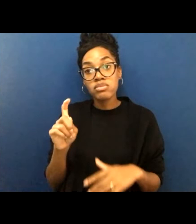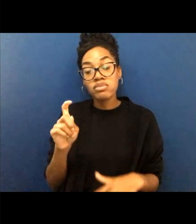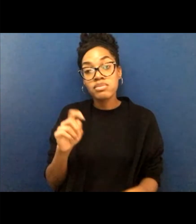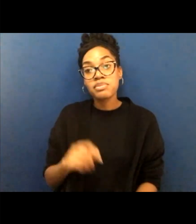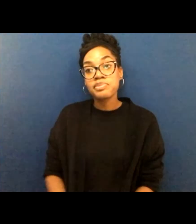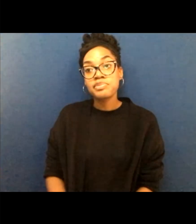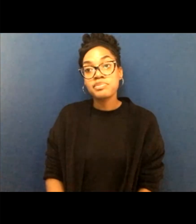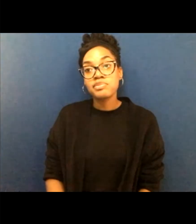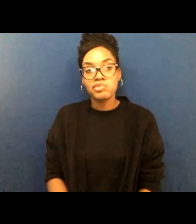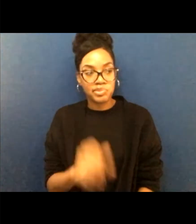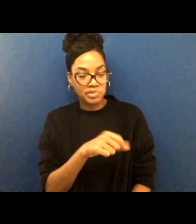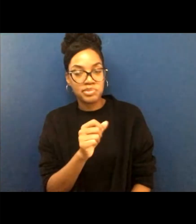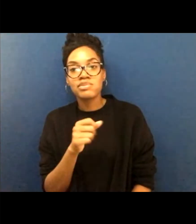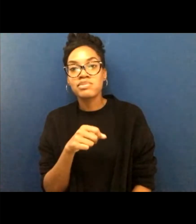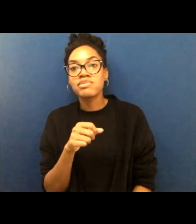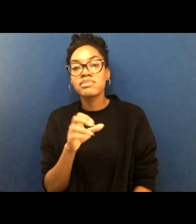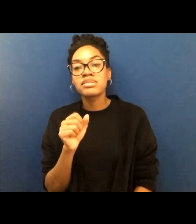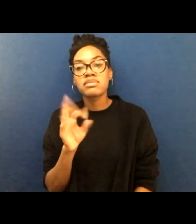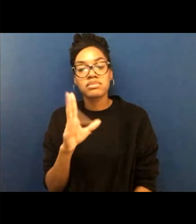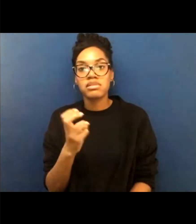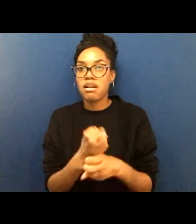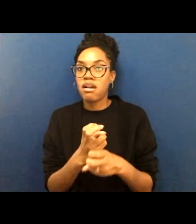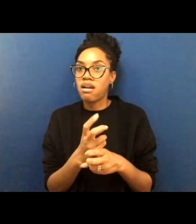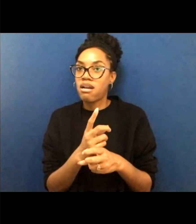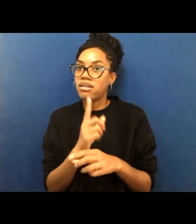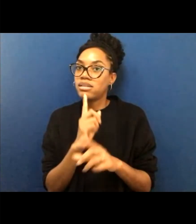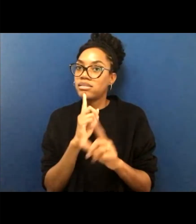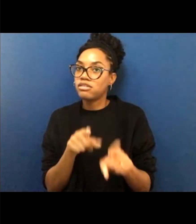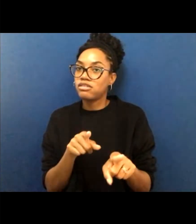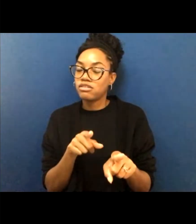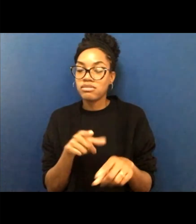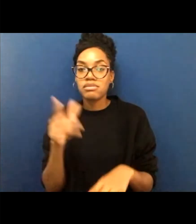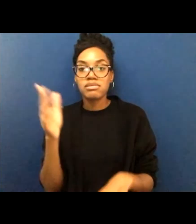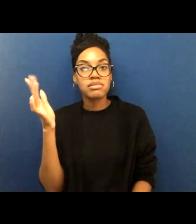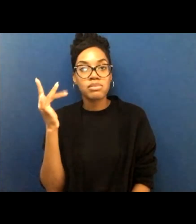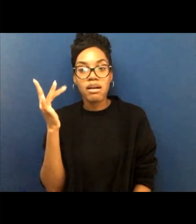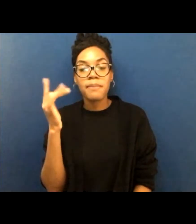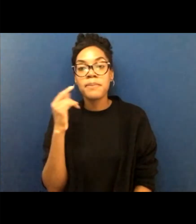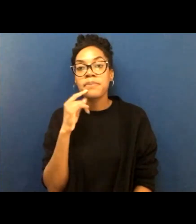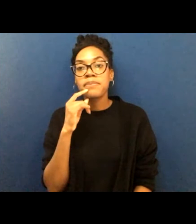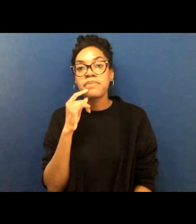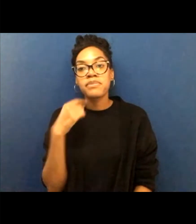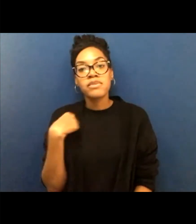Yeah, so, and that's a hard question to ask, right? Because we just really discovered